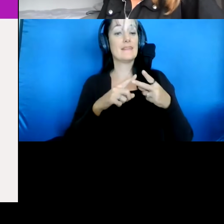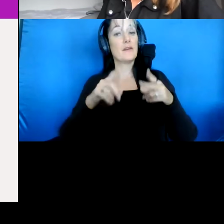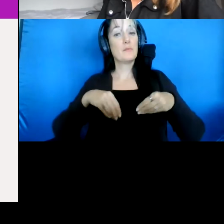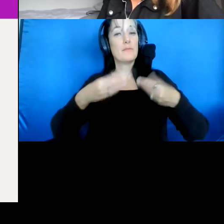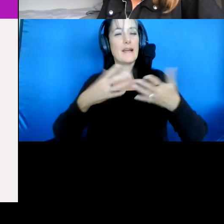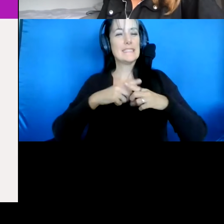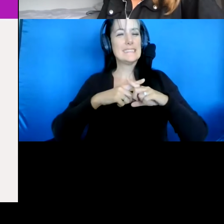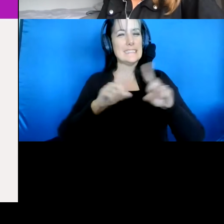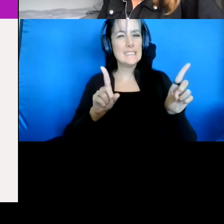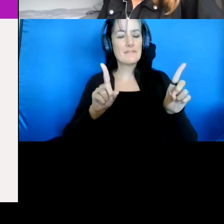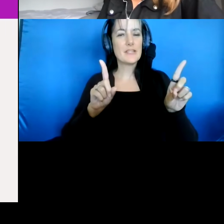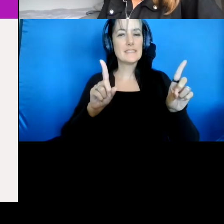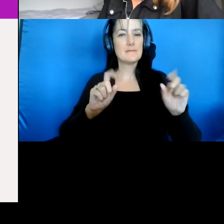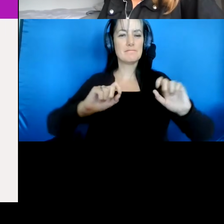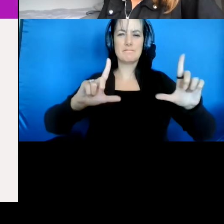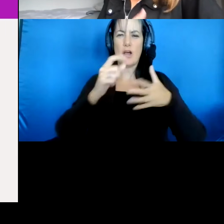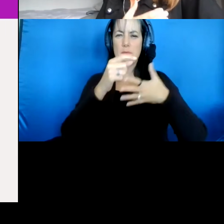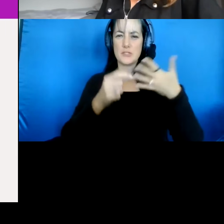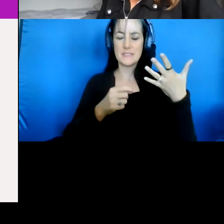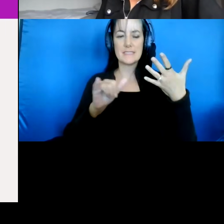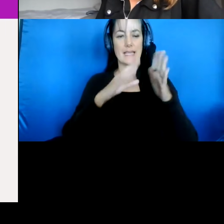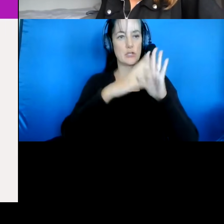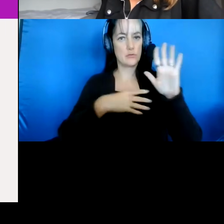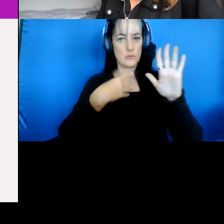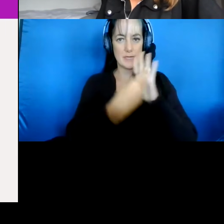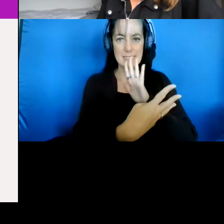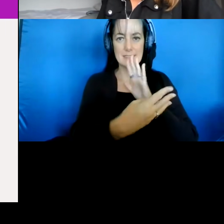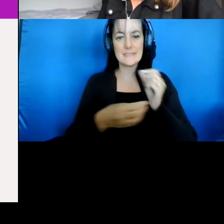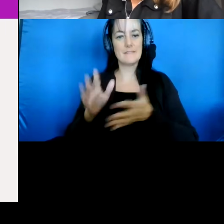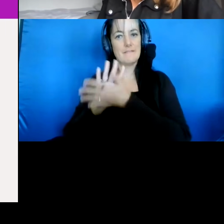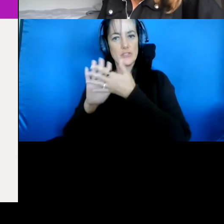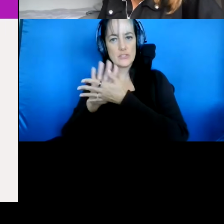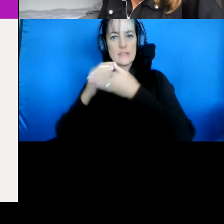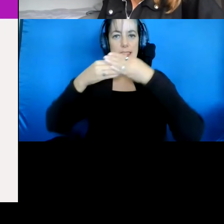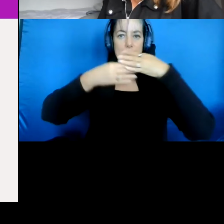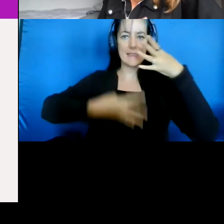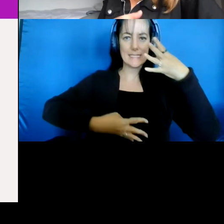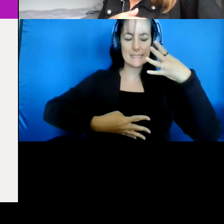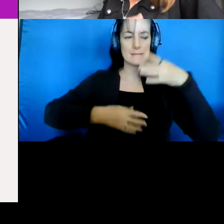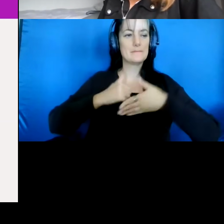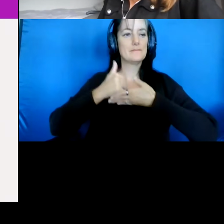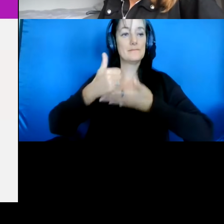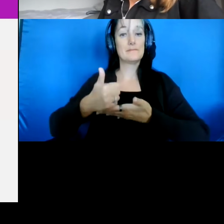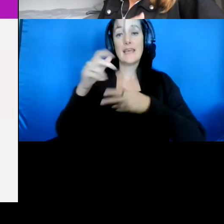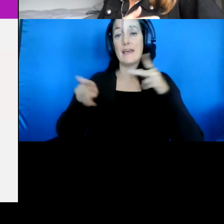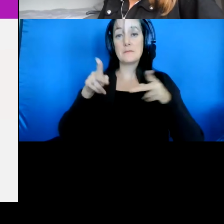sort buys, all sorts of things. This helps people by on the spectrum, autistic spectrum,